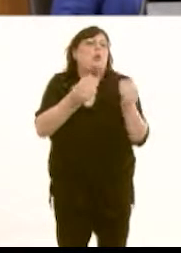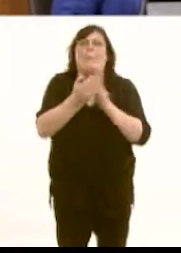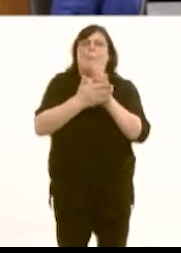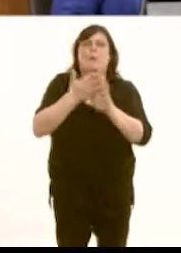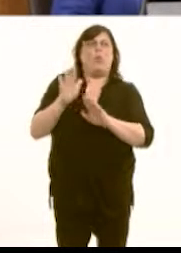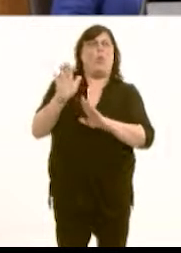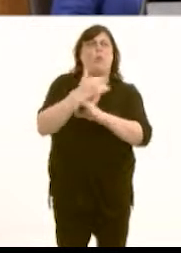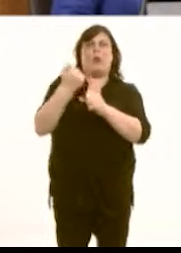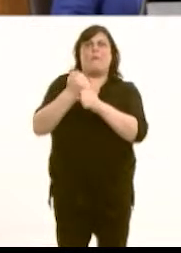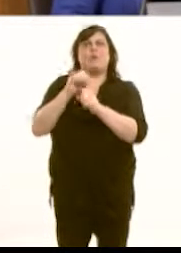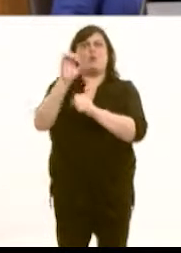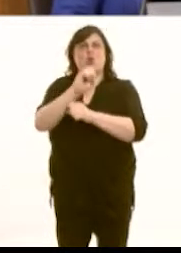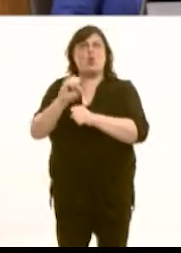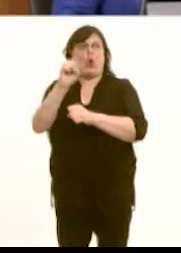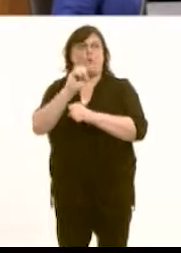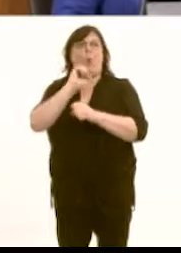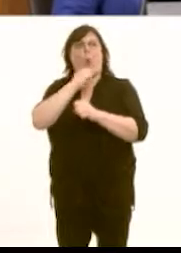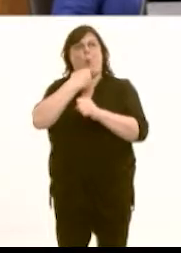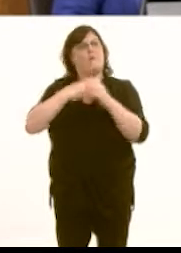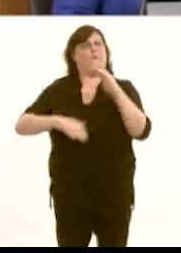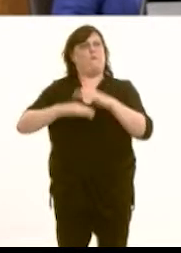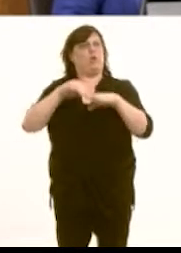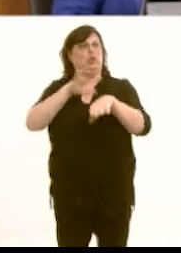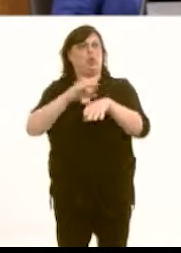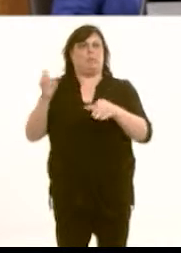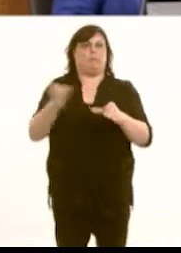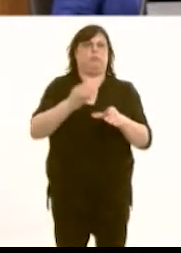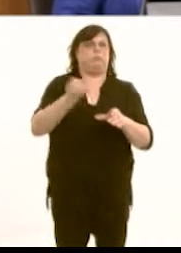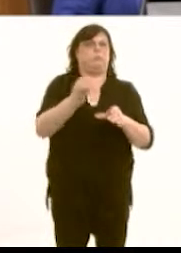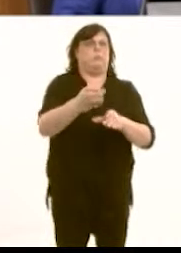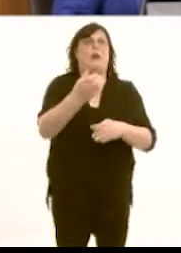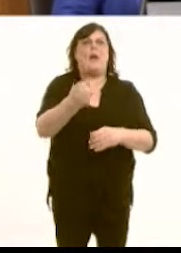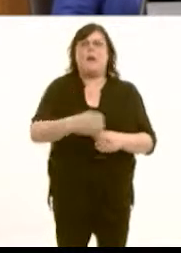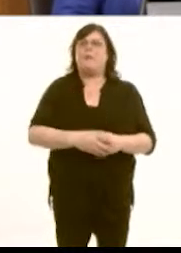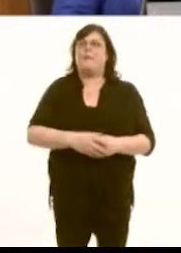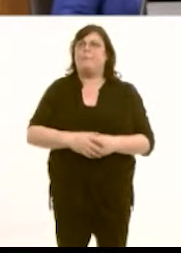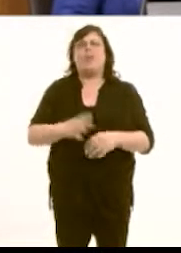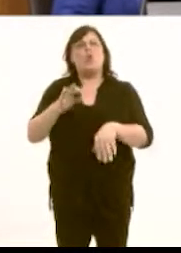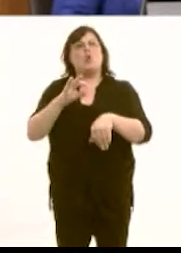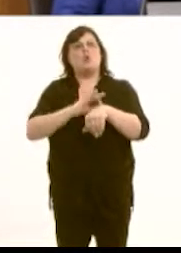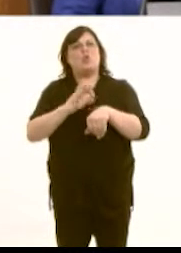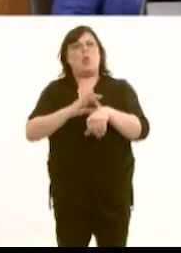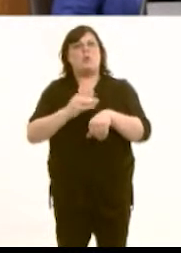be doing it. Doctors come to a health service because they feel that they are able to be innovative,